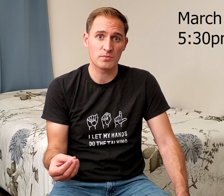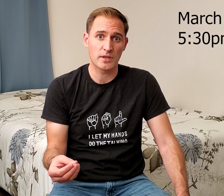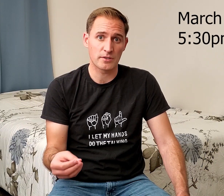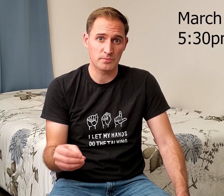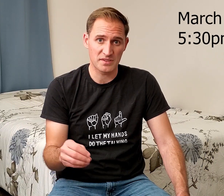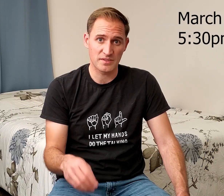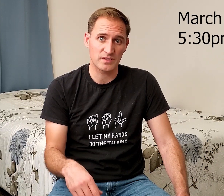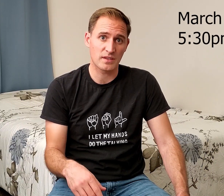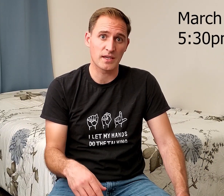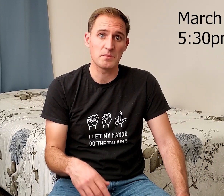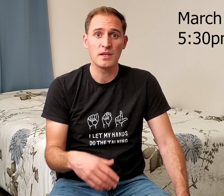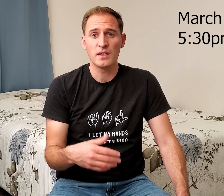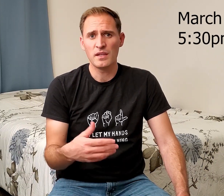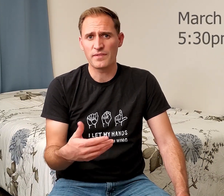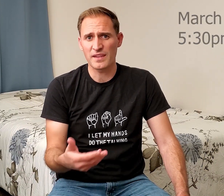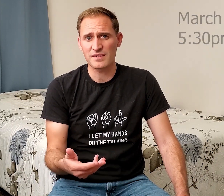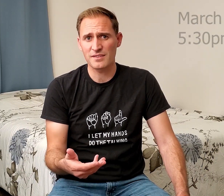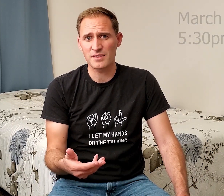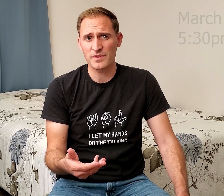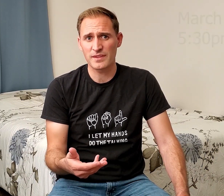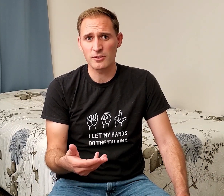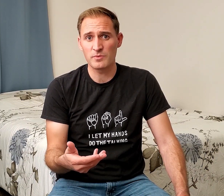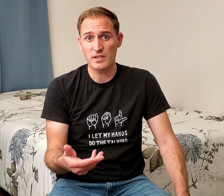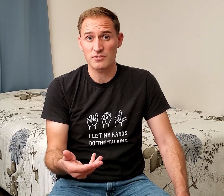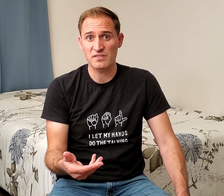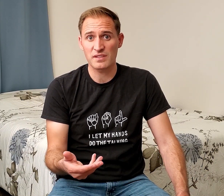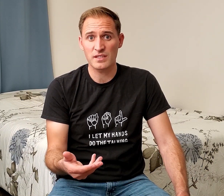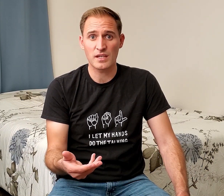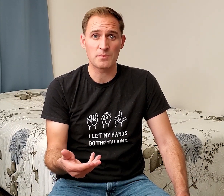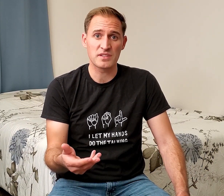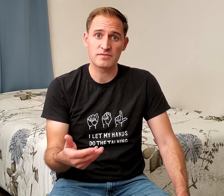Pacific time, if that sounds something that you'd be interested in, please feel